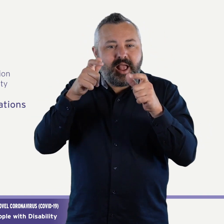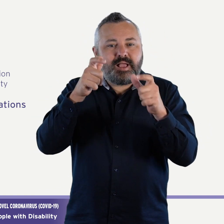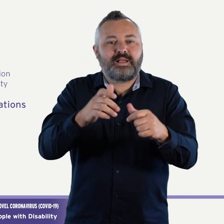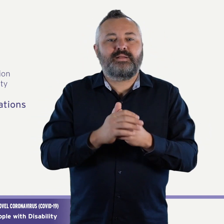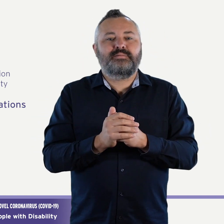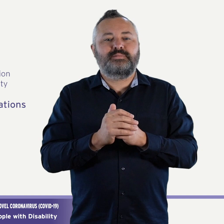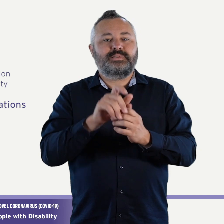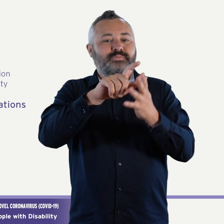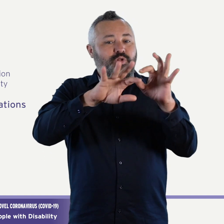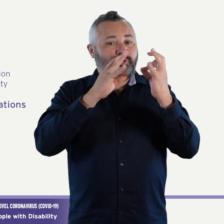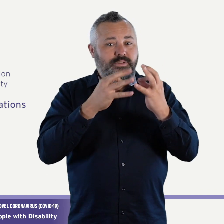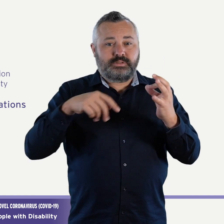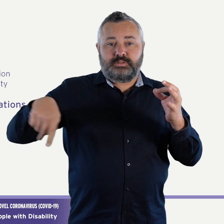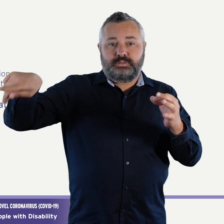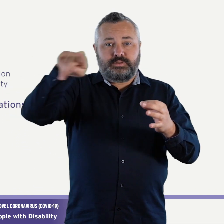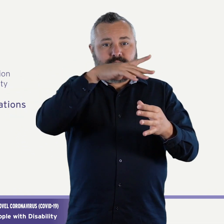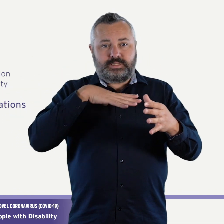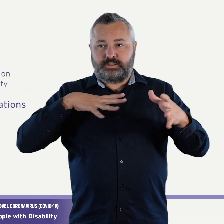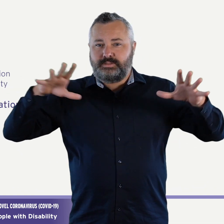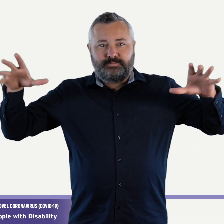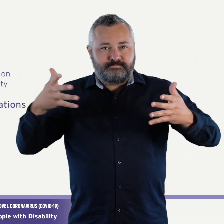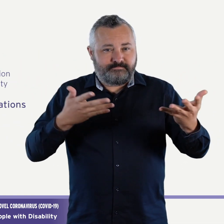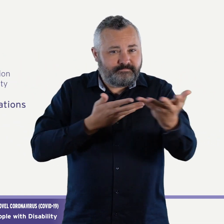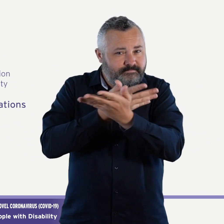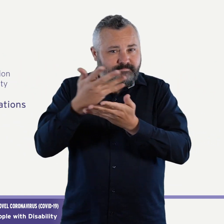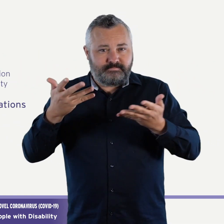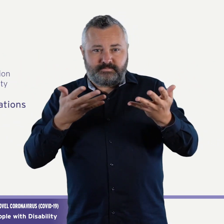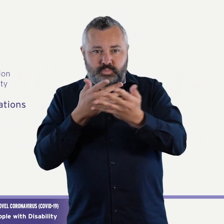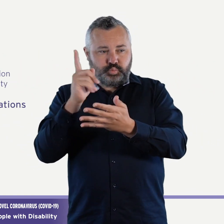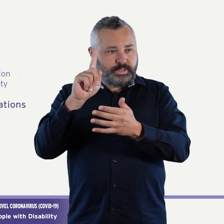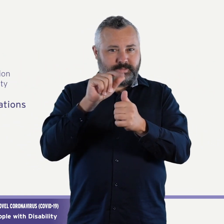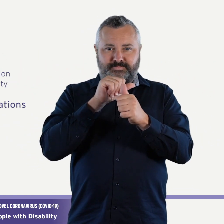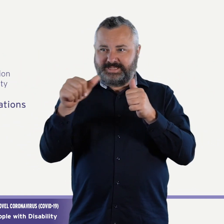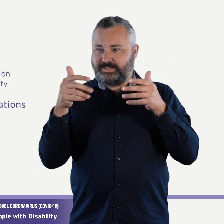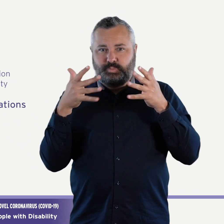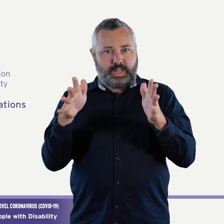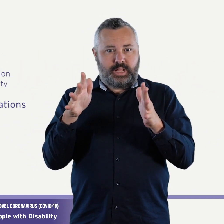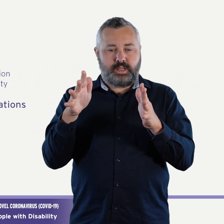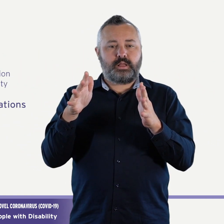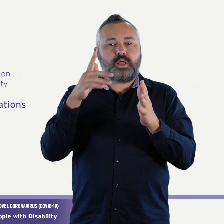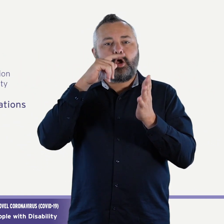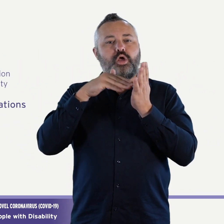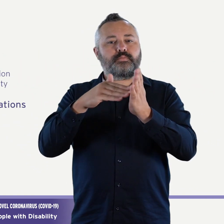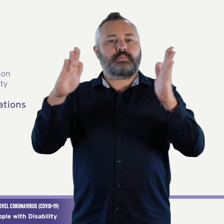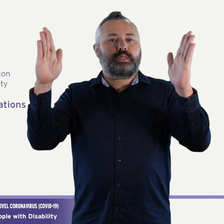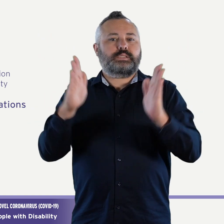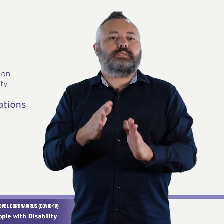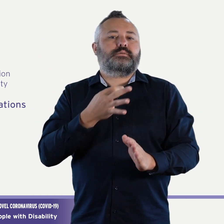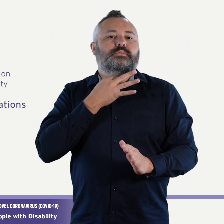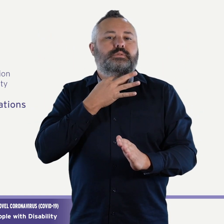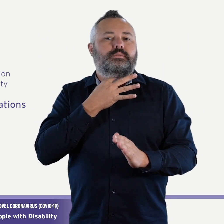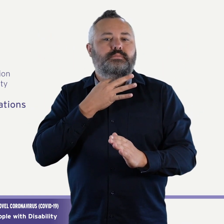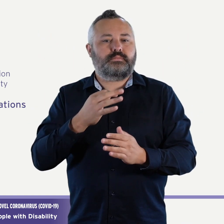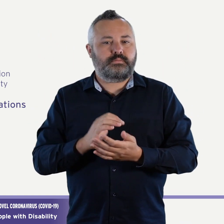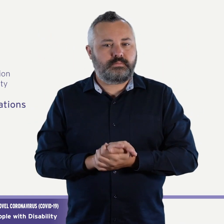representatives about appropriate and practical ways to minimise risk